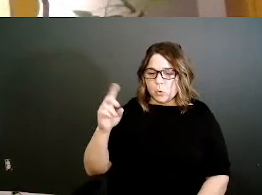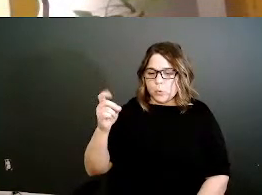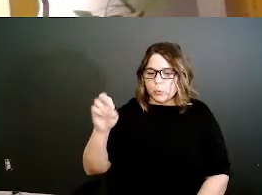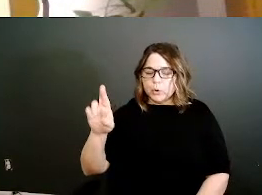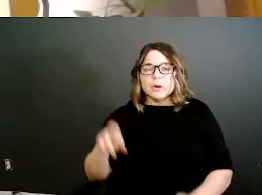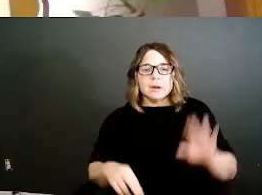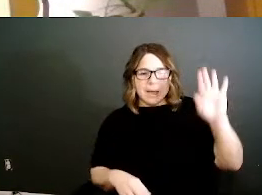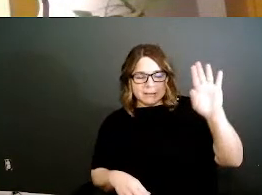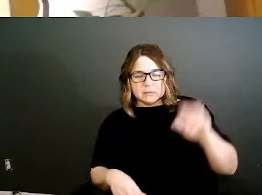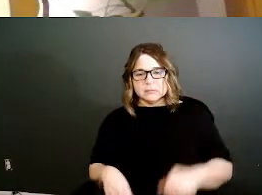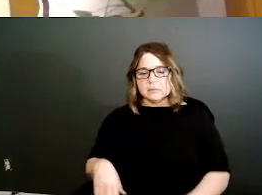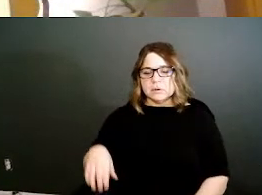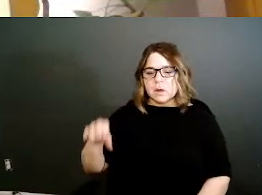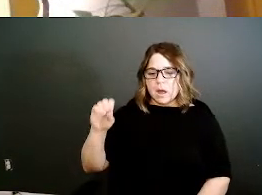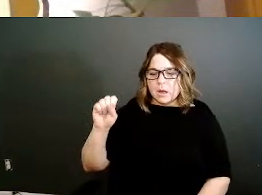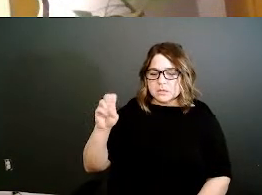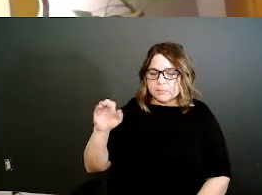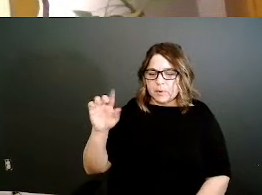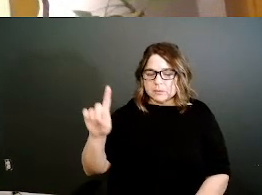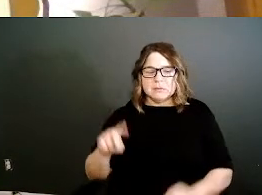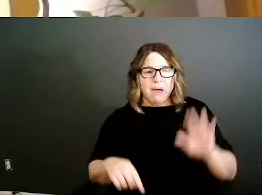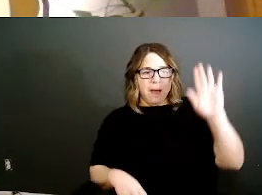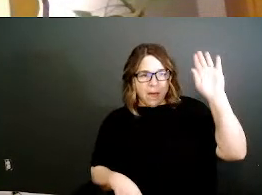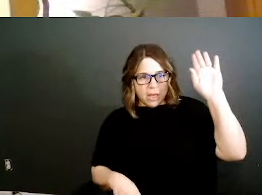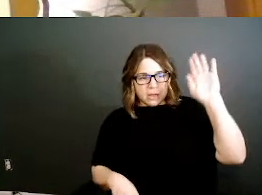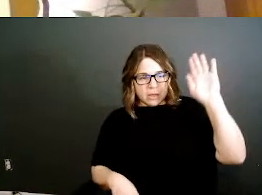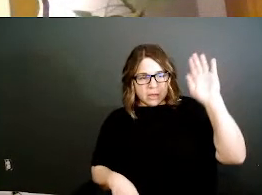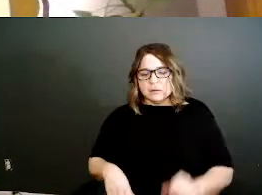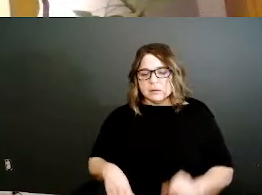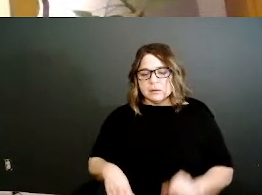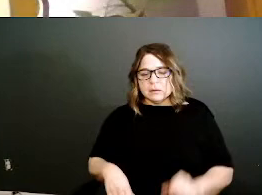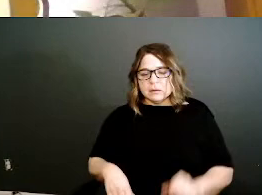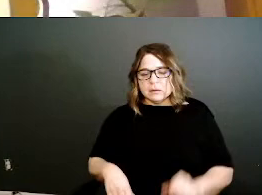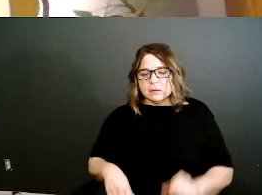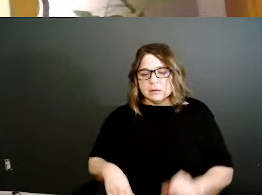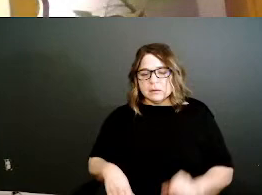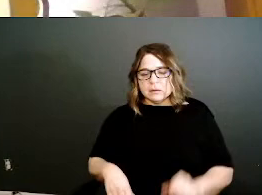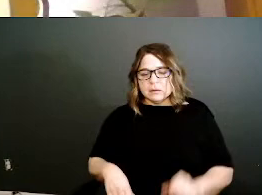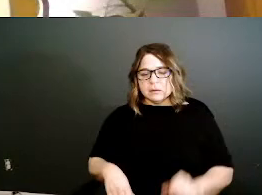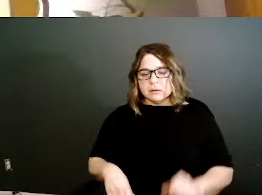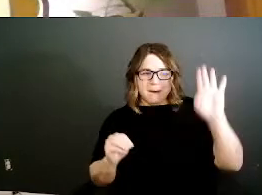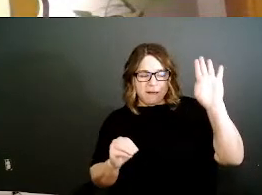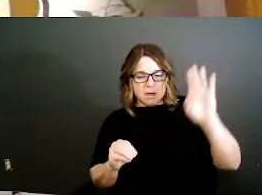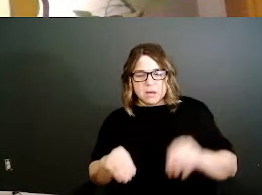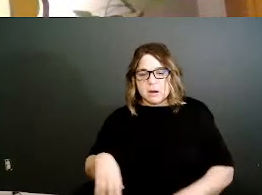≫ COUNCIL MEMBER JOHNSON: AYE. ≫ Clerk: VICE PRESIDENT JENKINS. ≫ COUNCIL VICE PRESIDENT JENKINS: AYE. ≫ Clerk: PRESIDENT BENDER. ≫ COUNCIL PRESIDENT BENDER: AYE.